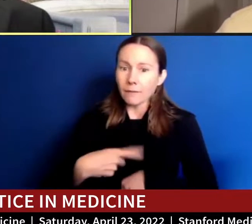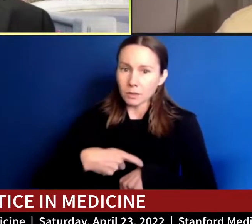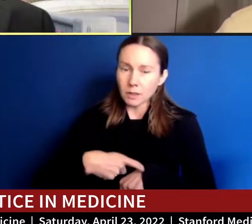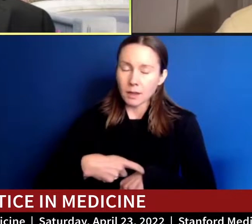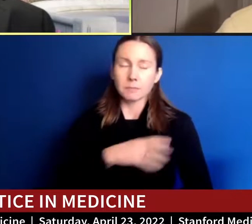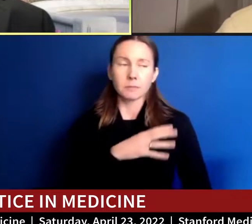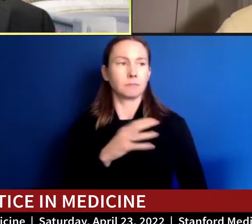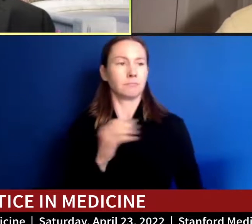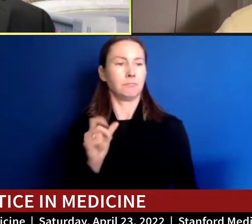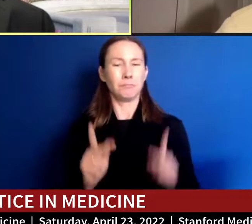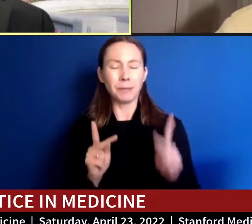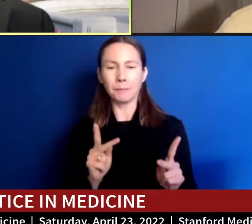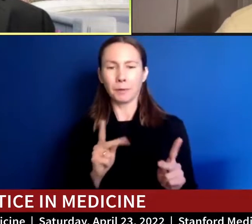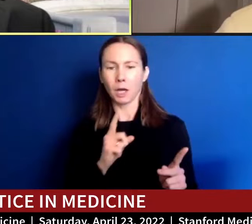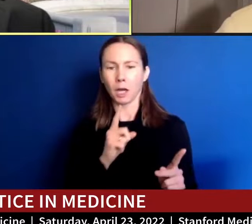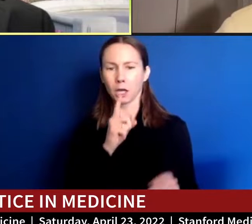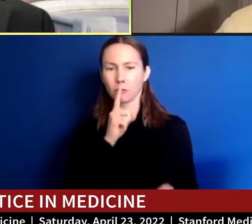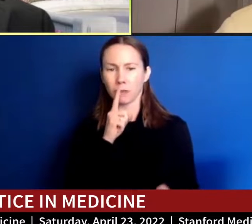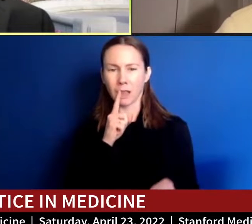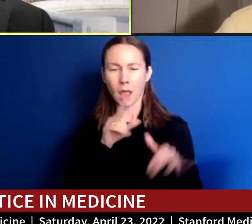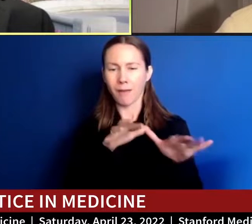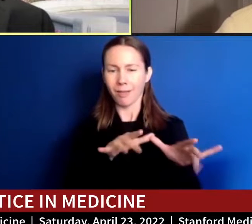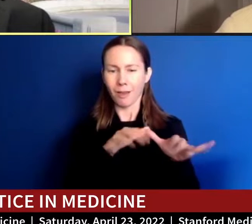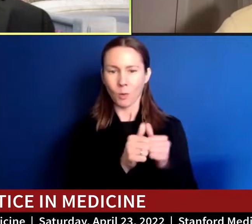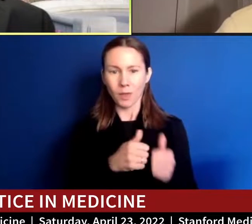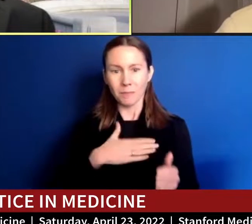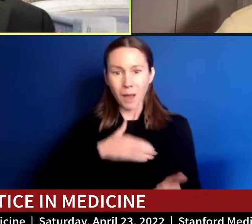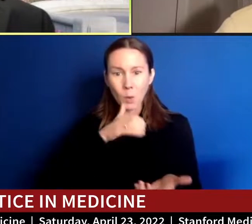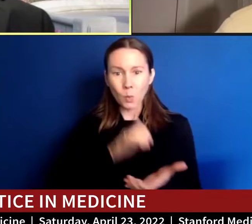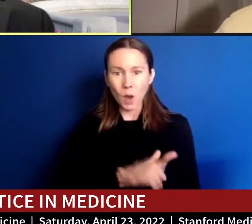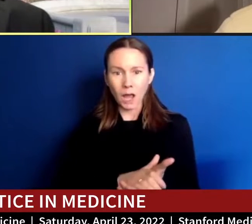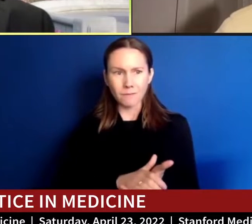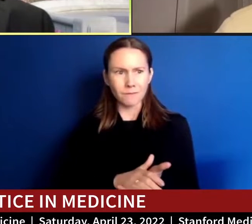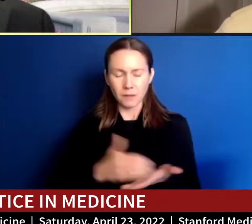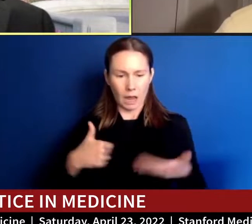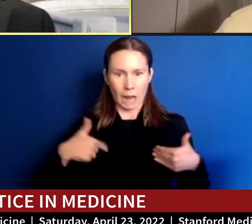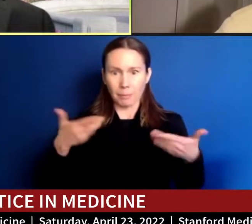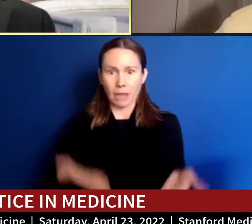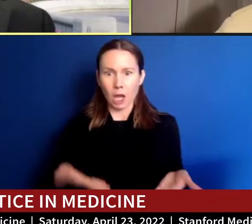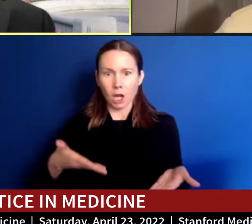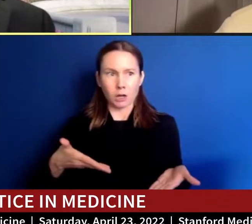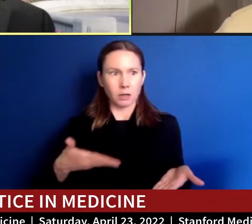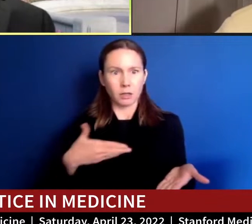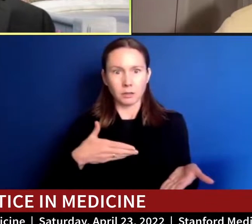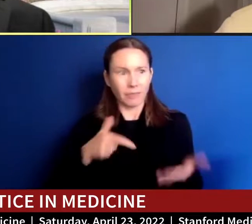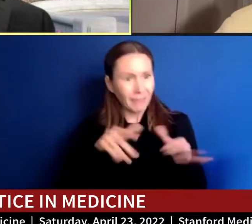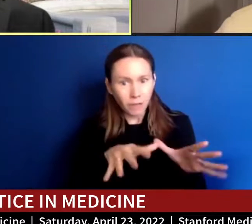people hitting on my wife right in front of me as if I’m not there, telling my wife she’s an